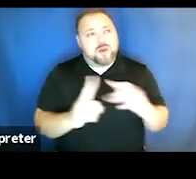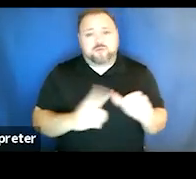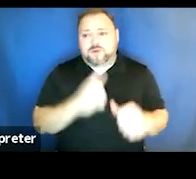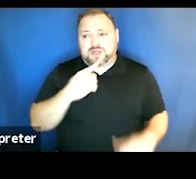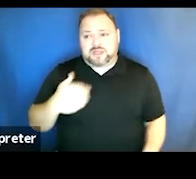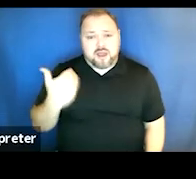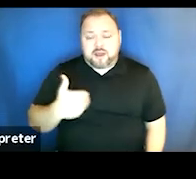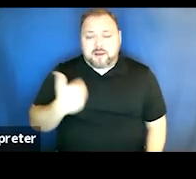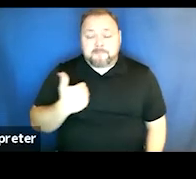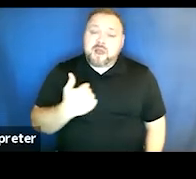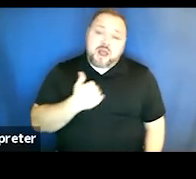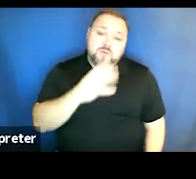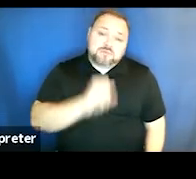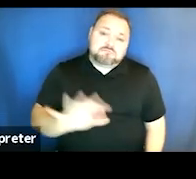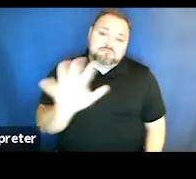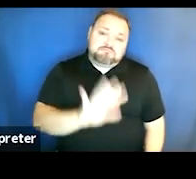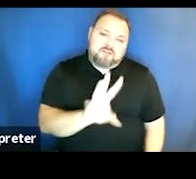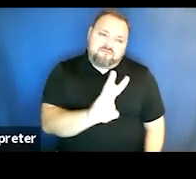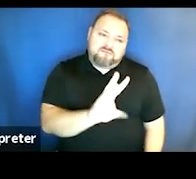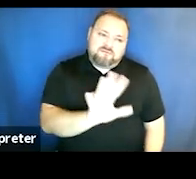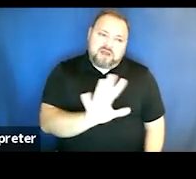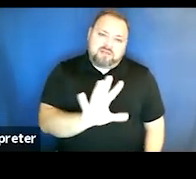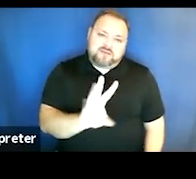When I was probably five or six years old.